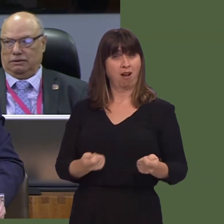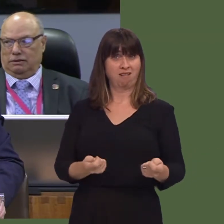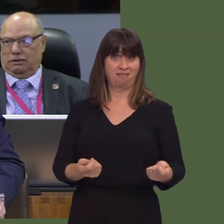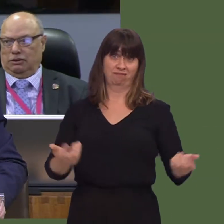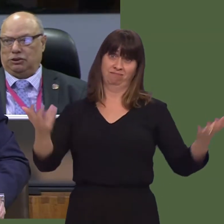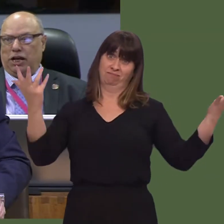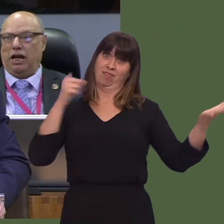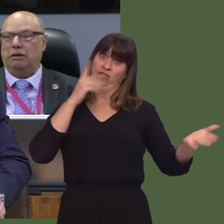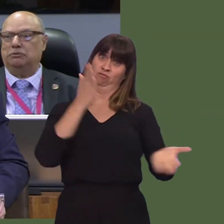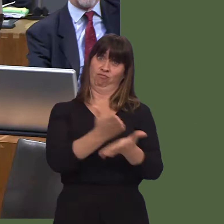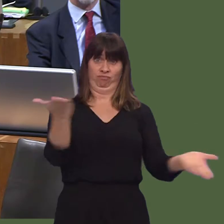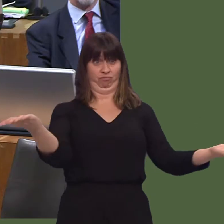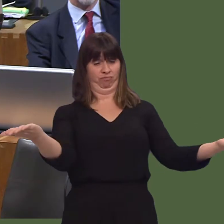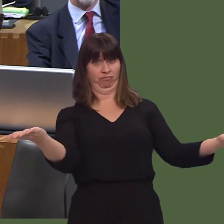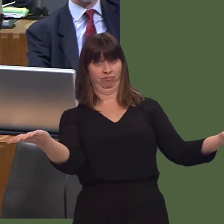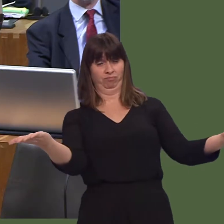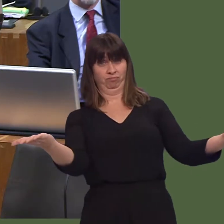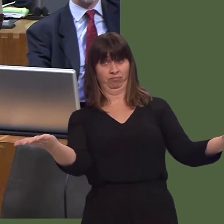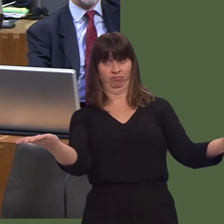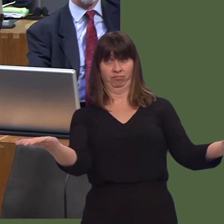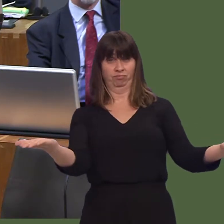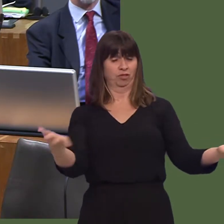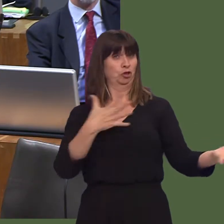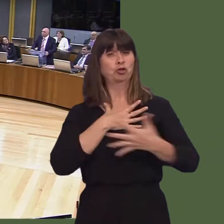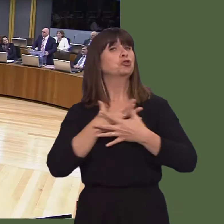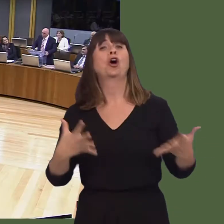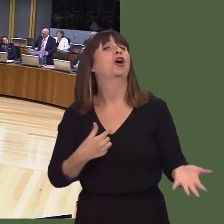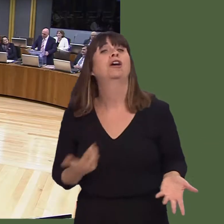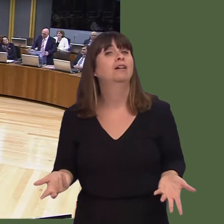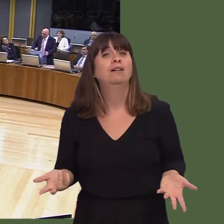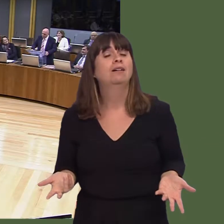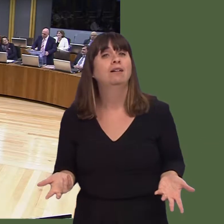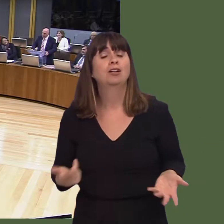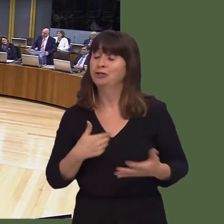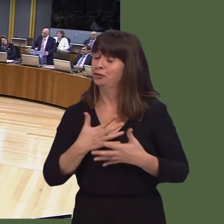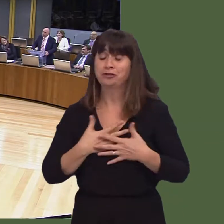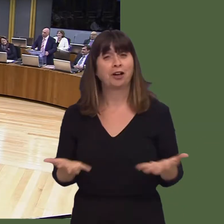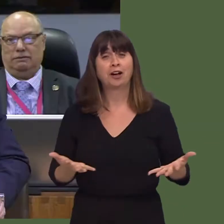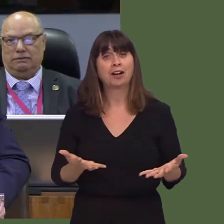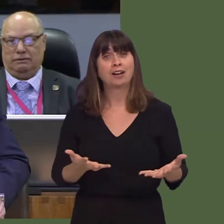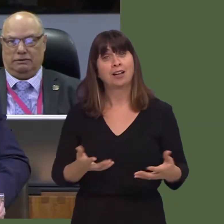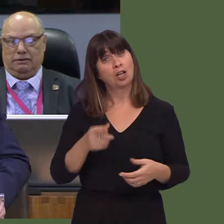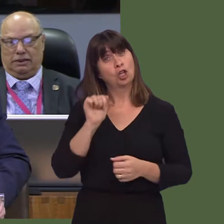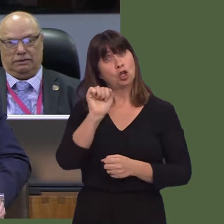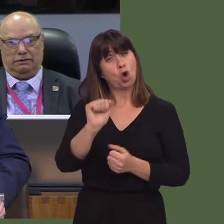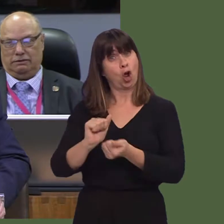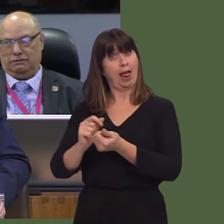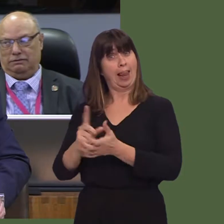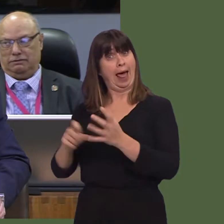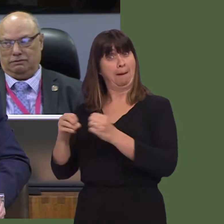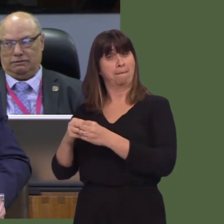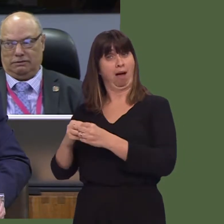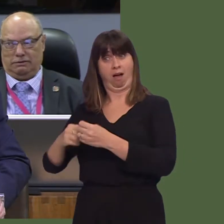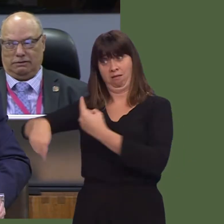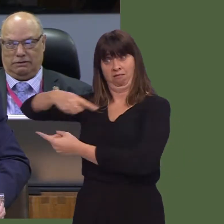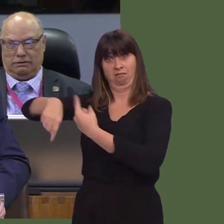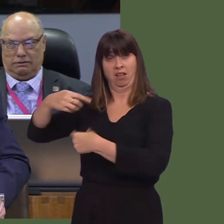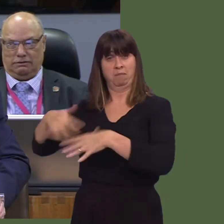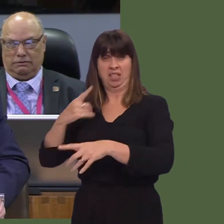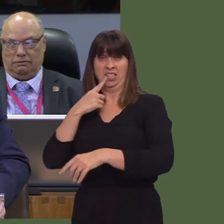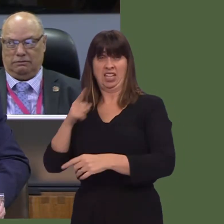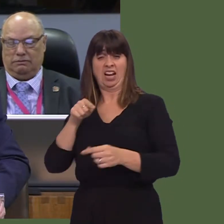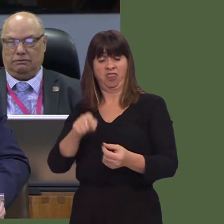Do you not agree with your Labour colleagues that the settlement is fundamentally flawed